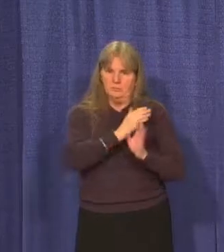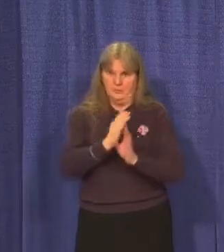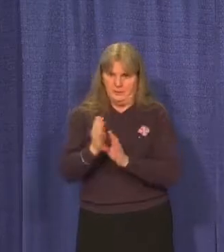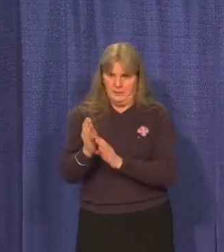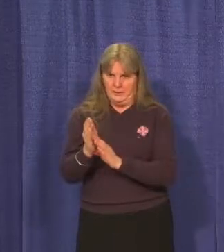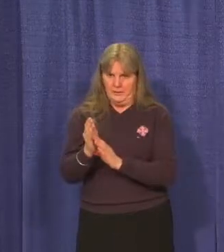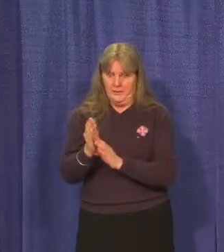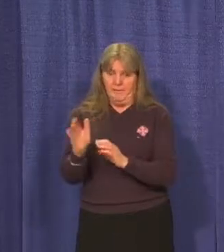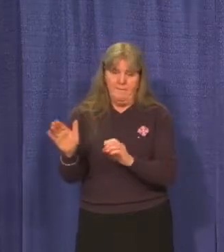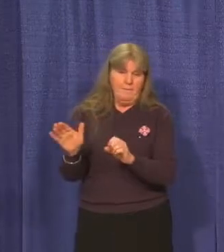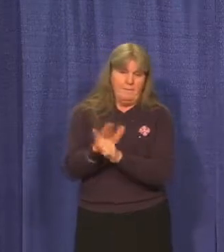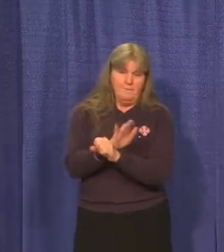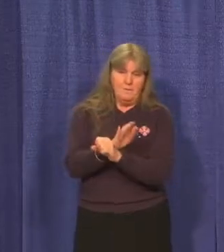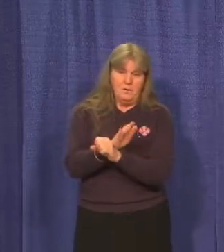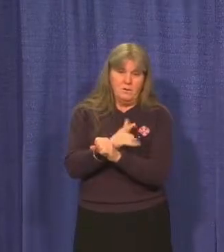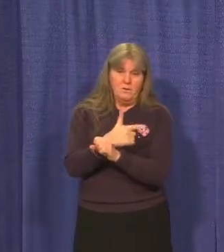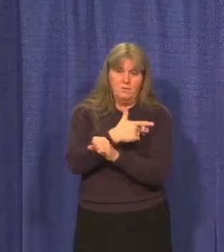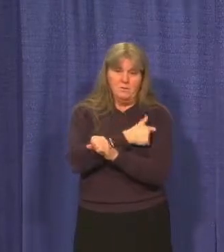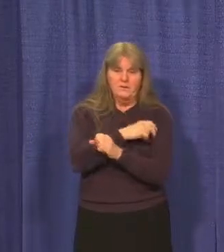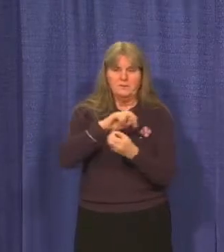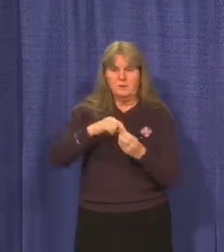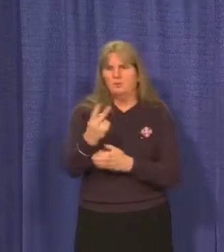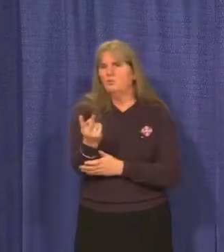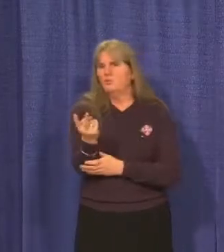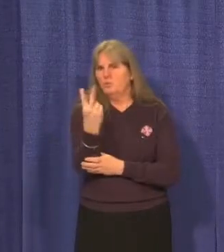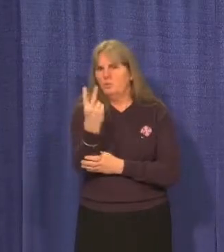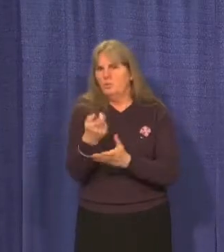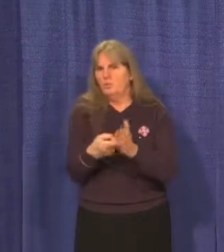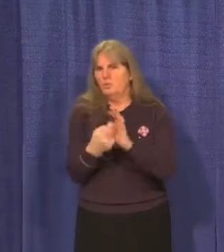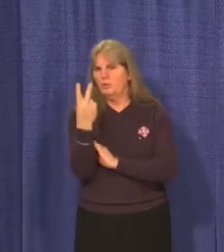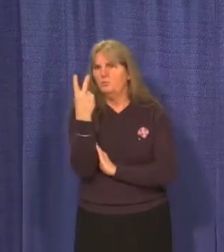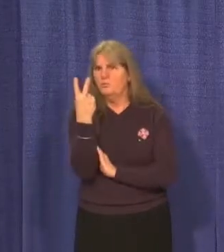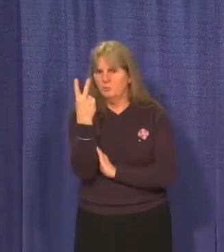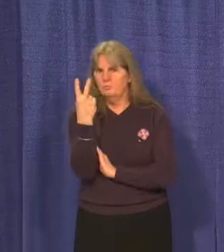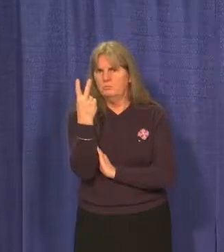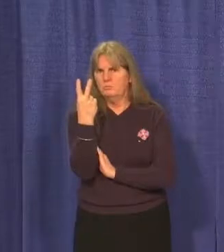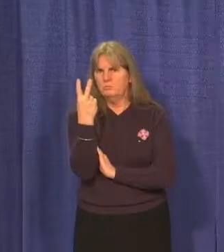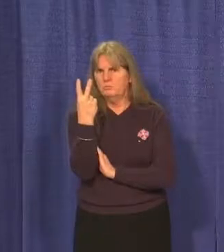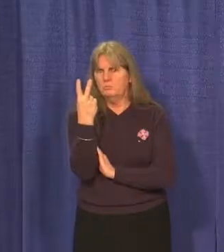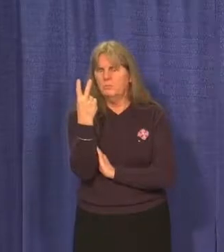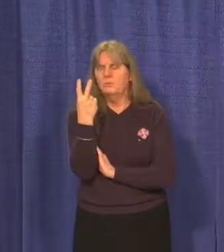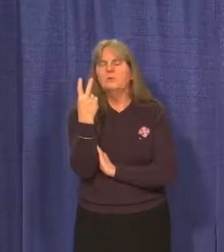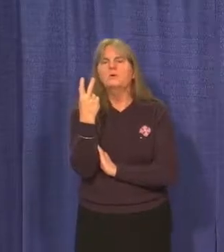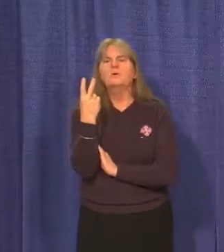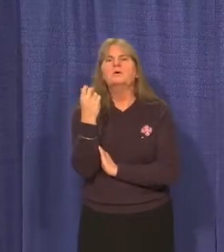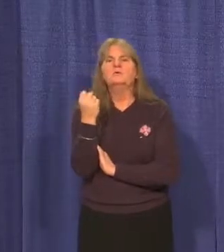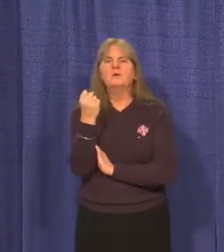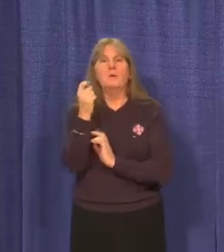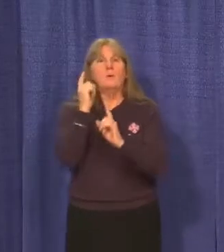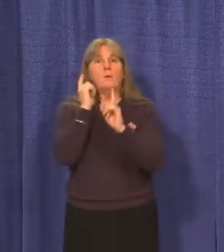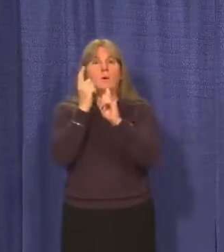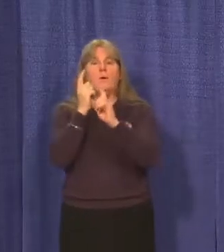be fully vaccinated meaning you have your two shots. So our aim is for the end of March.